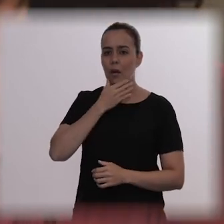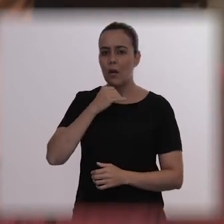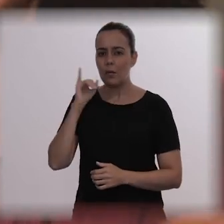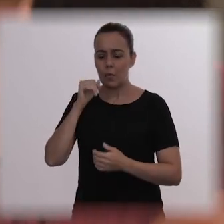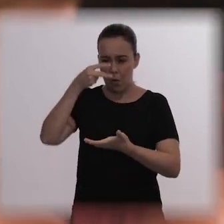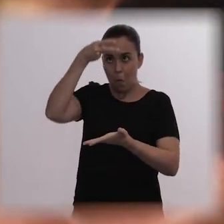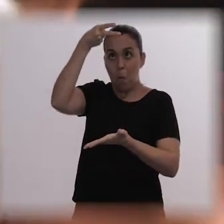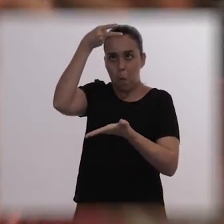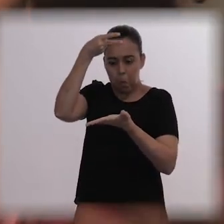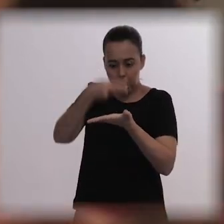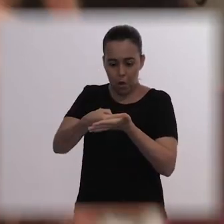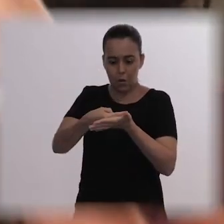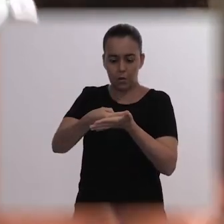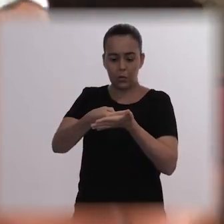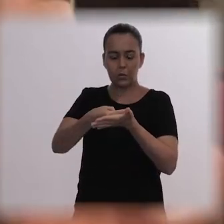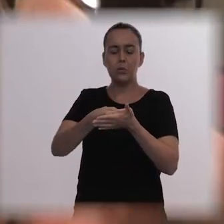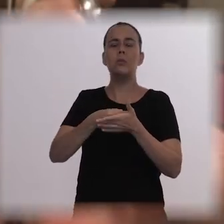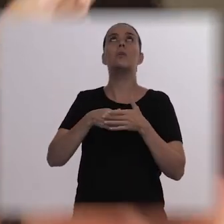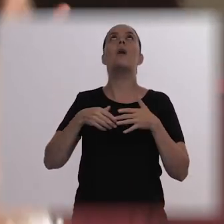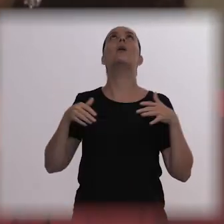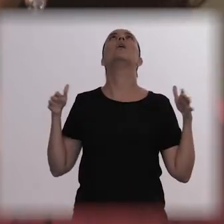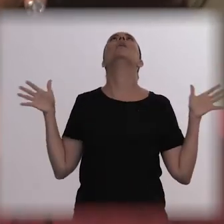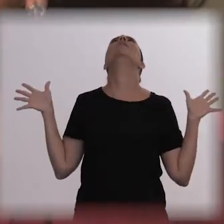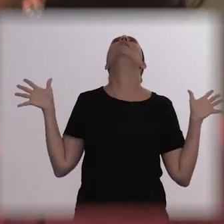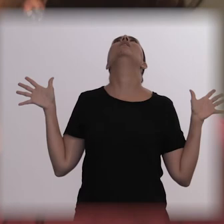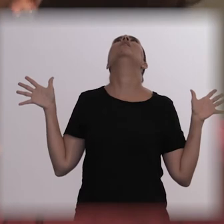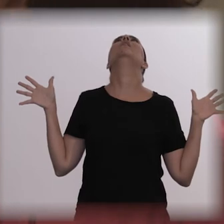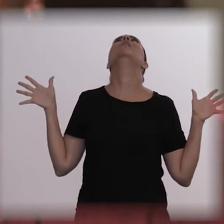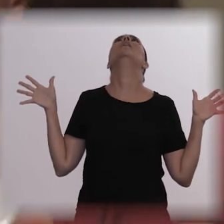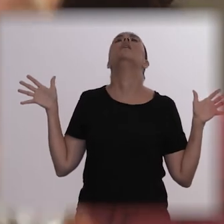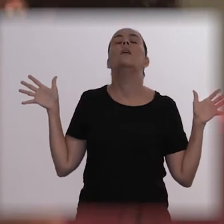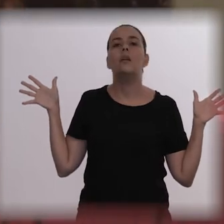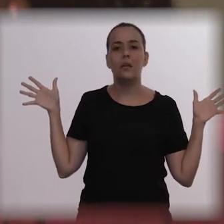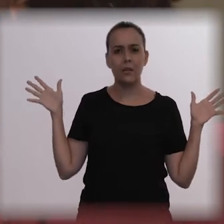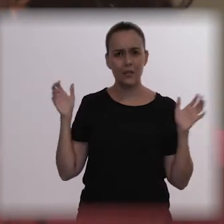he turned in the middle, you know? He actually threw himself.